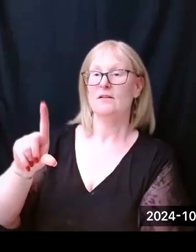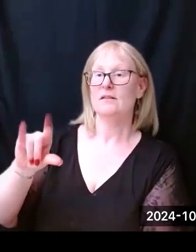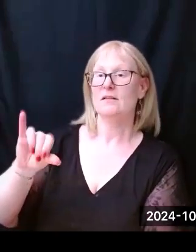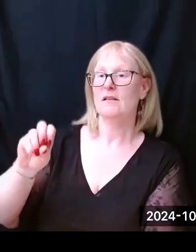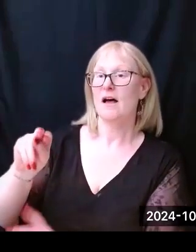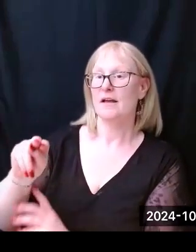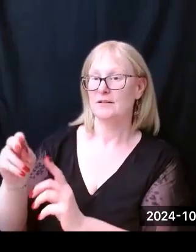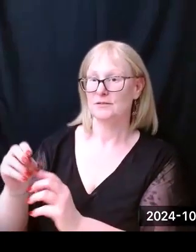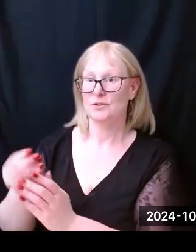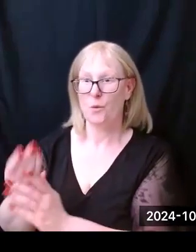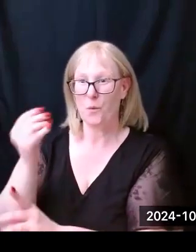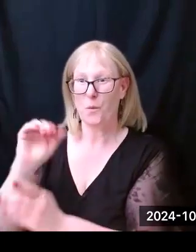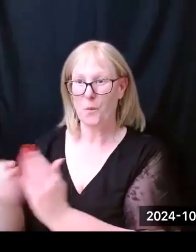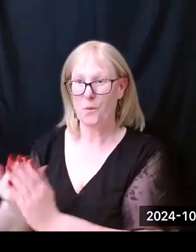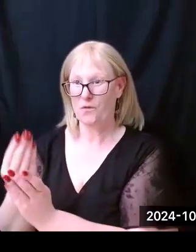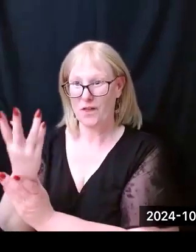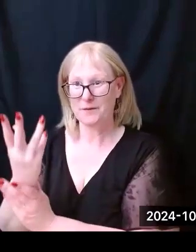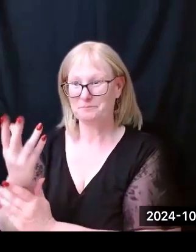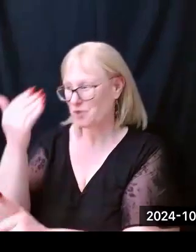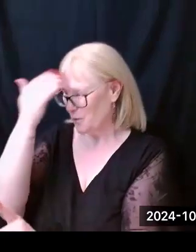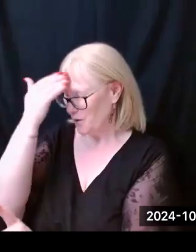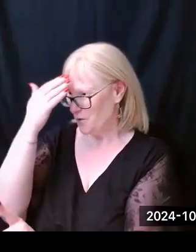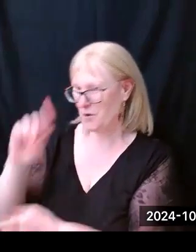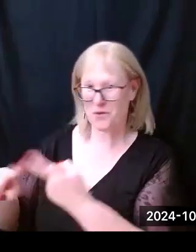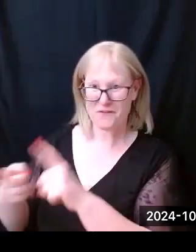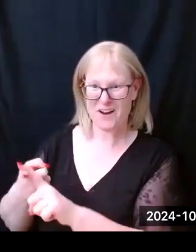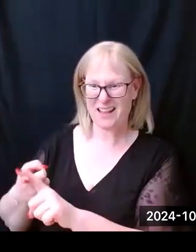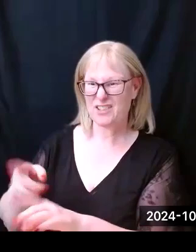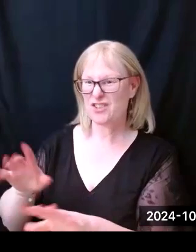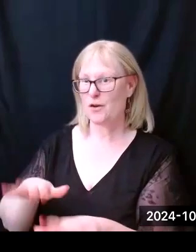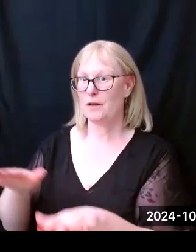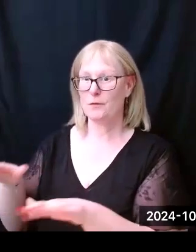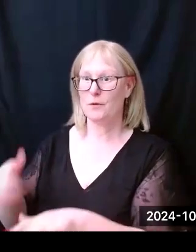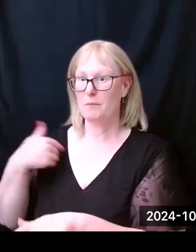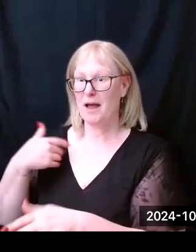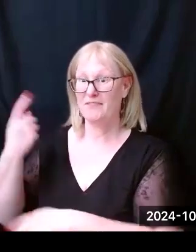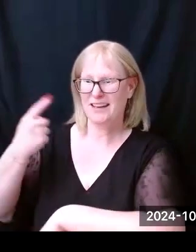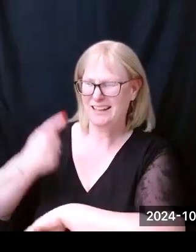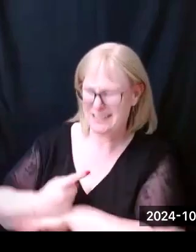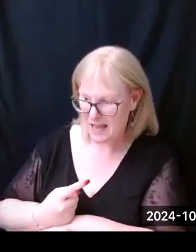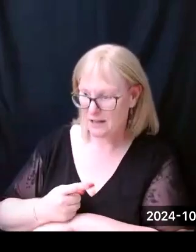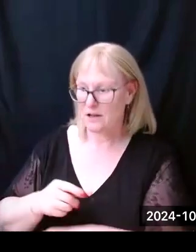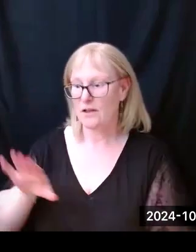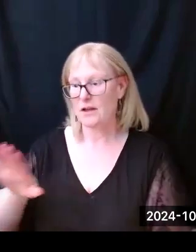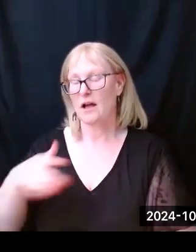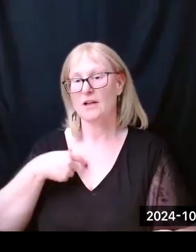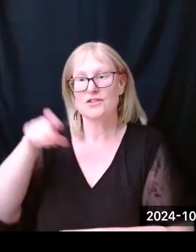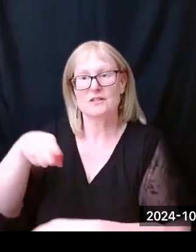who's like so easygoing and chill that you're like, I'm having a day and you're like, I just need my friend there because like they're awesome.